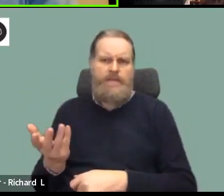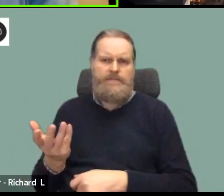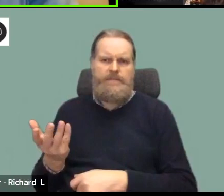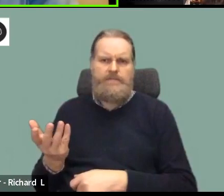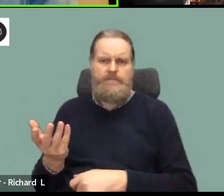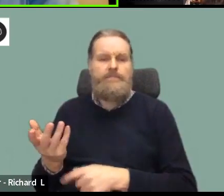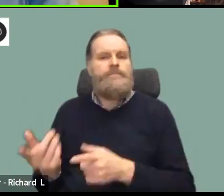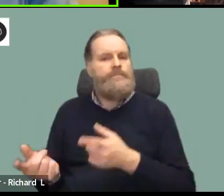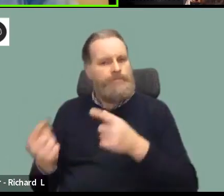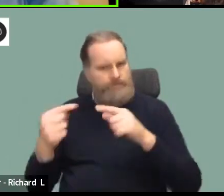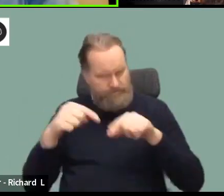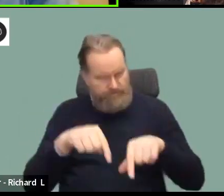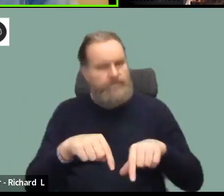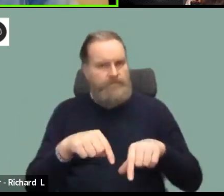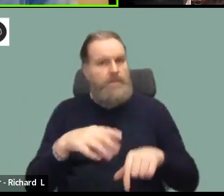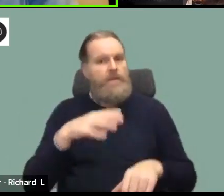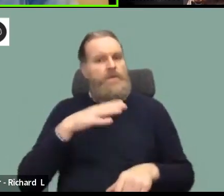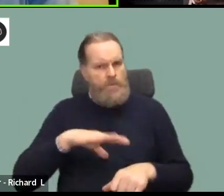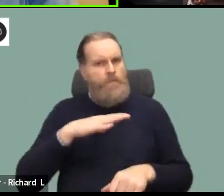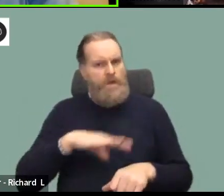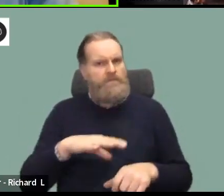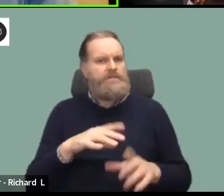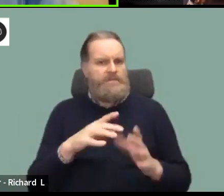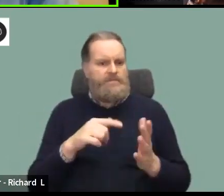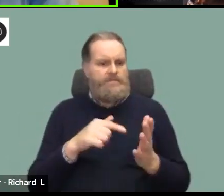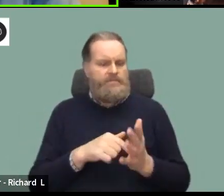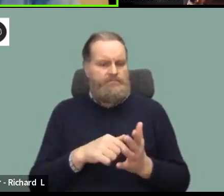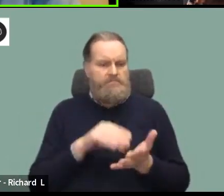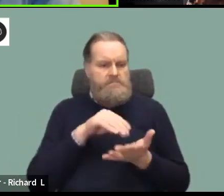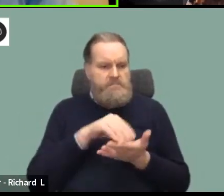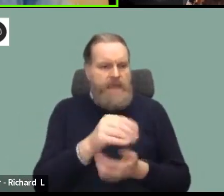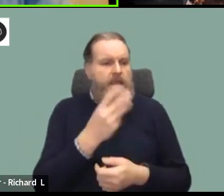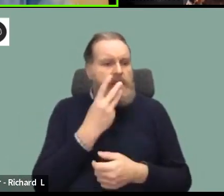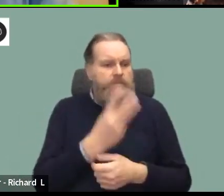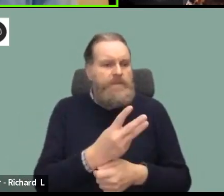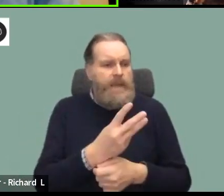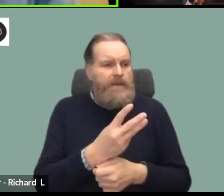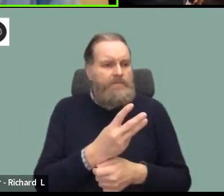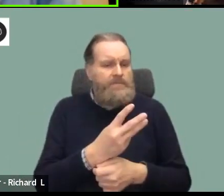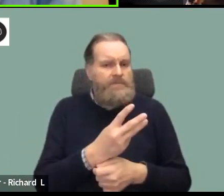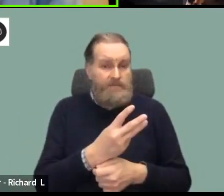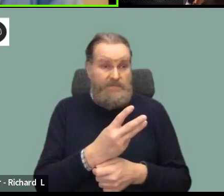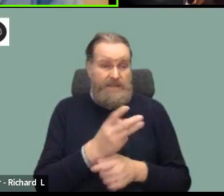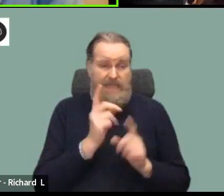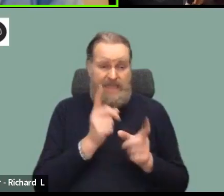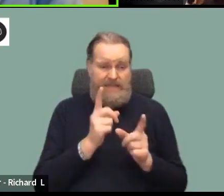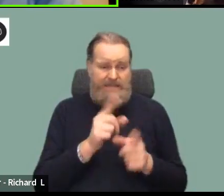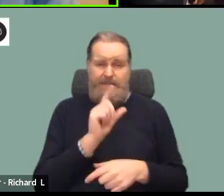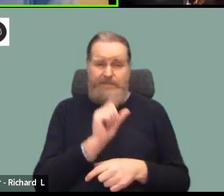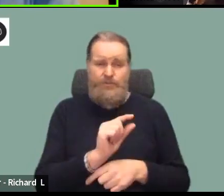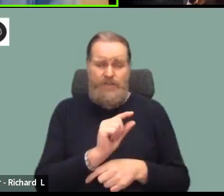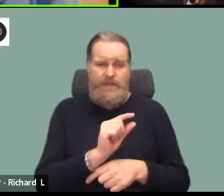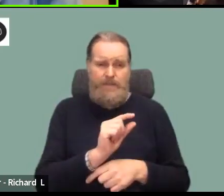will understand that surely this is a better way. And it's by the way what we said, when we bought it in members, then asking people to lose so much because what would be catastrophic is not people saying now I want to pay the three quid is if people said, Well, I don't really support what's happening because.